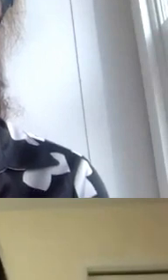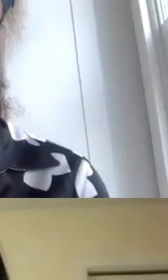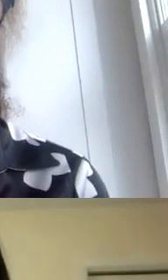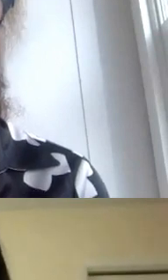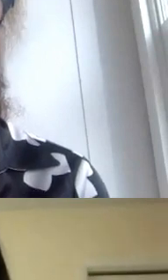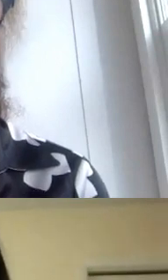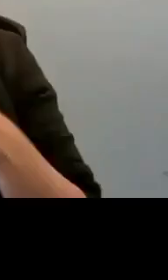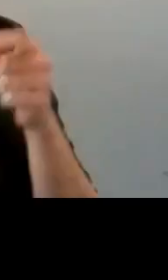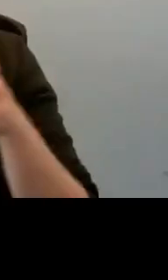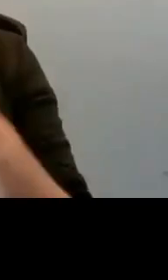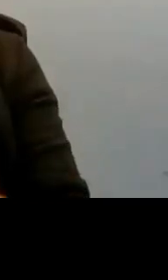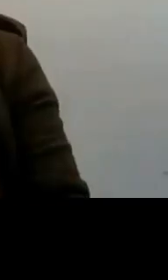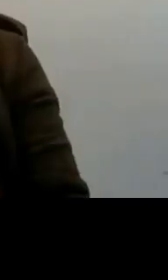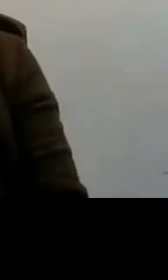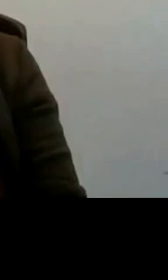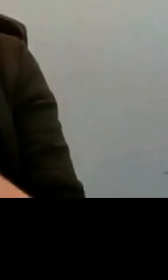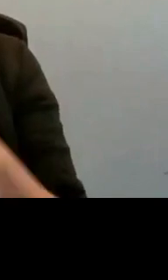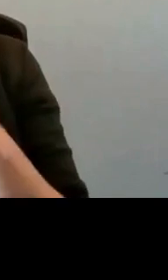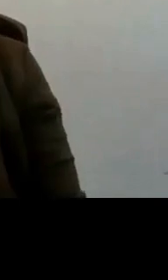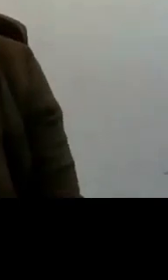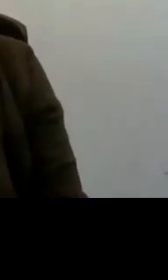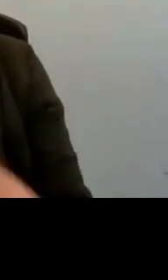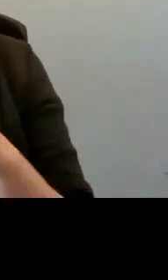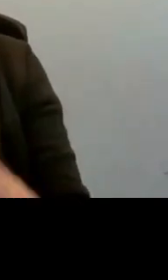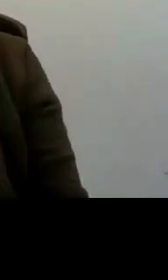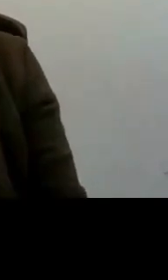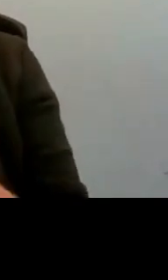honored to be presenting about homelessness across the lifespan along with my wonderful